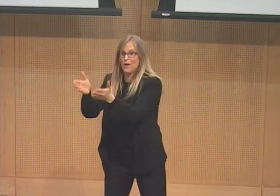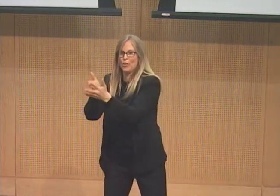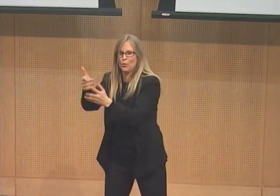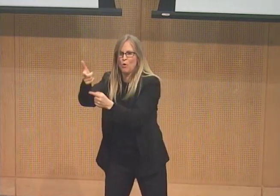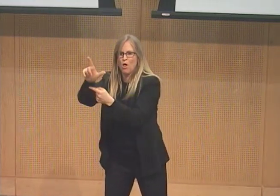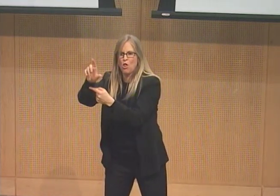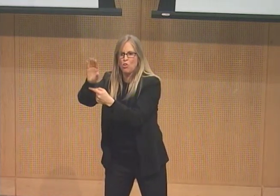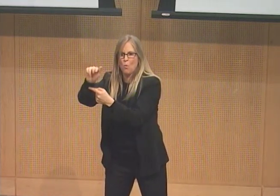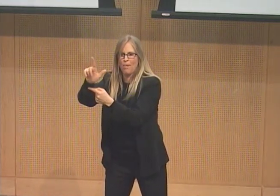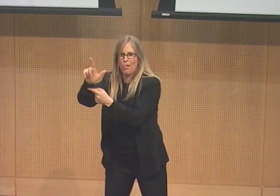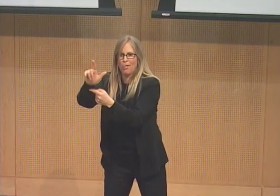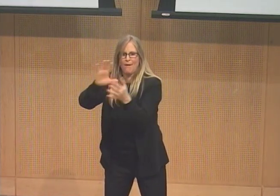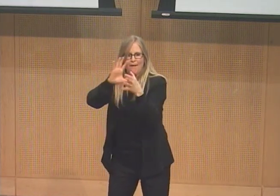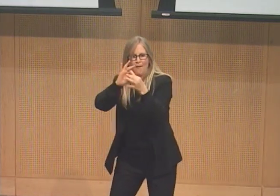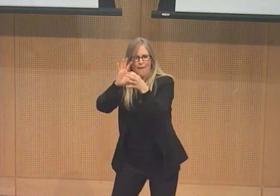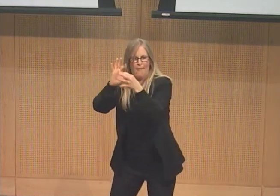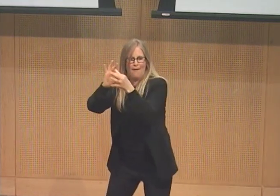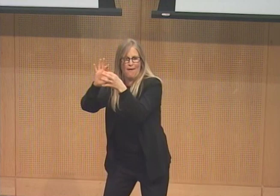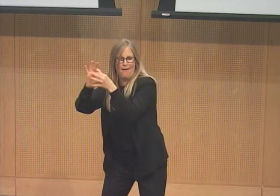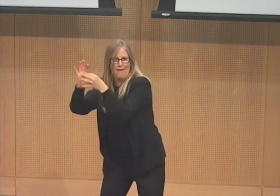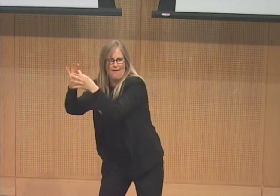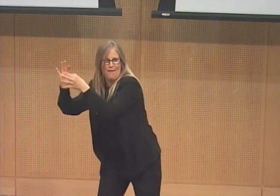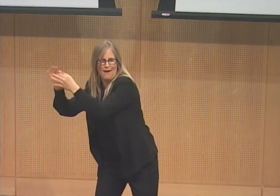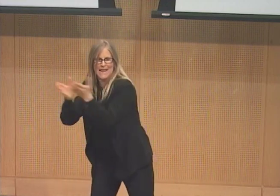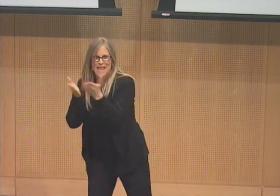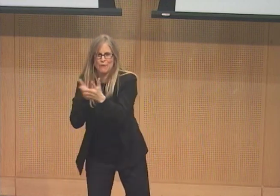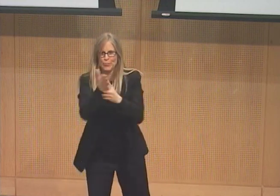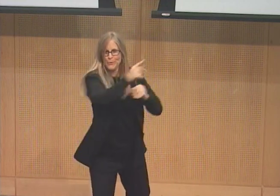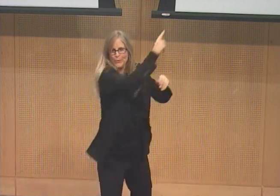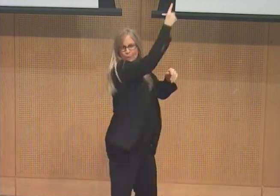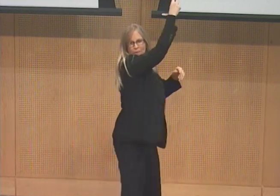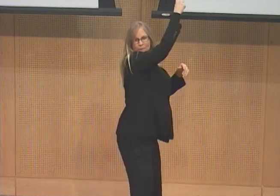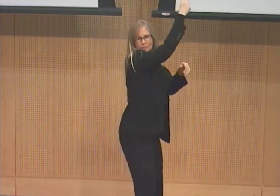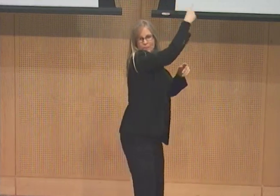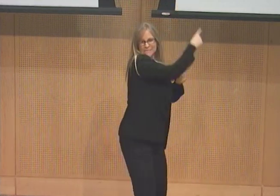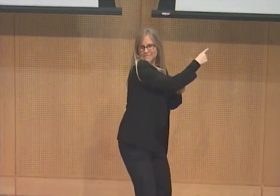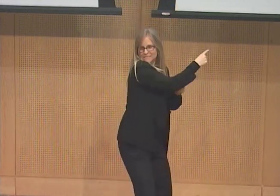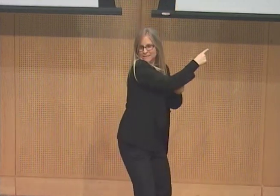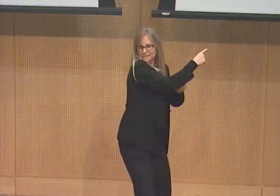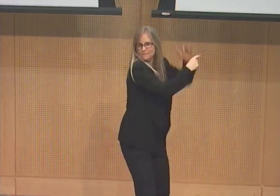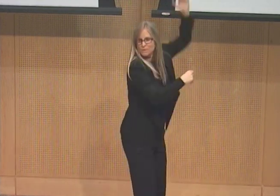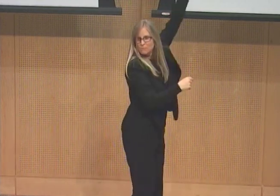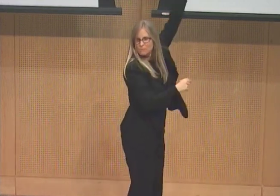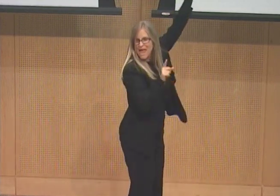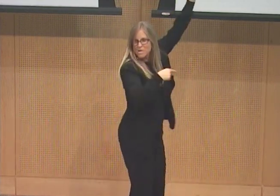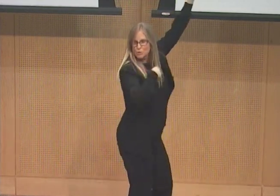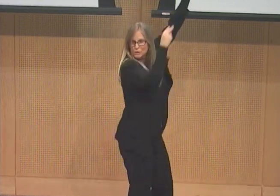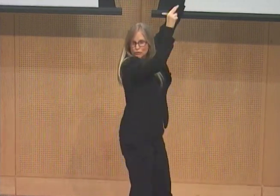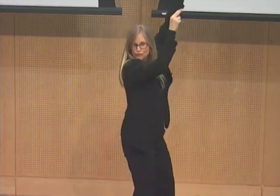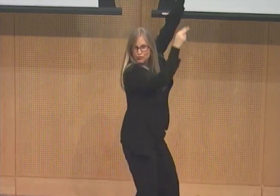so the local coherence carries throughout and becomes global coherence for the entire article